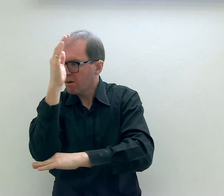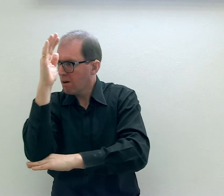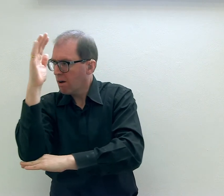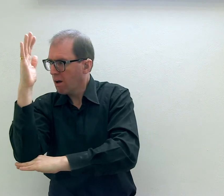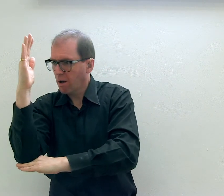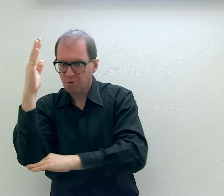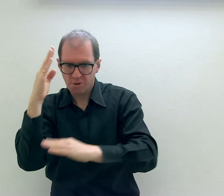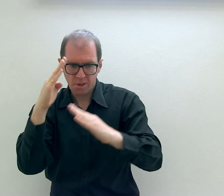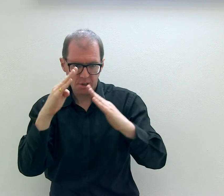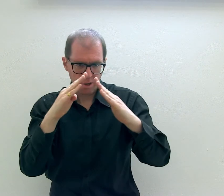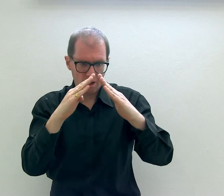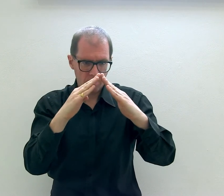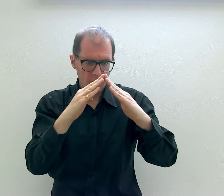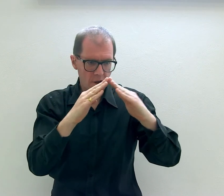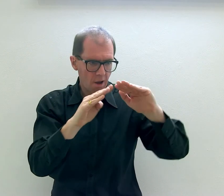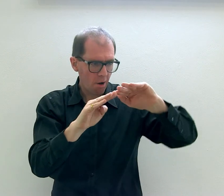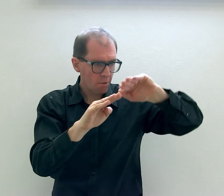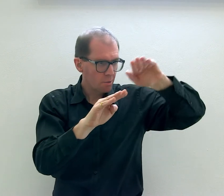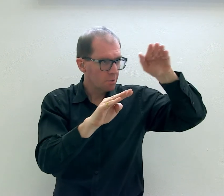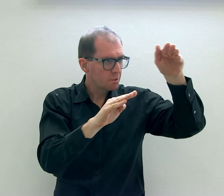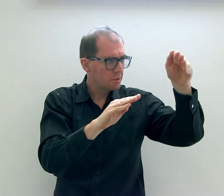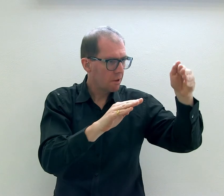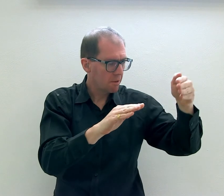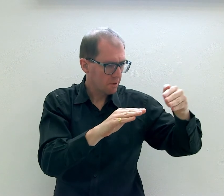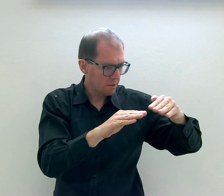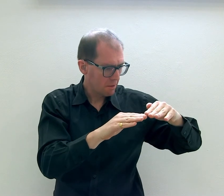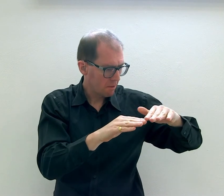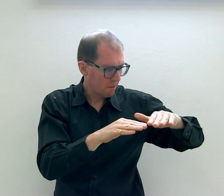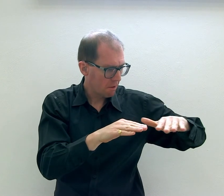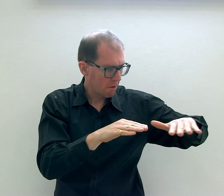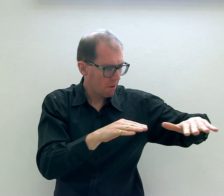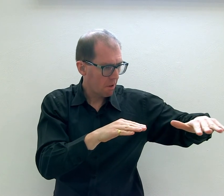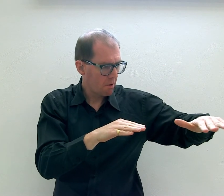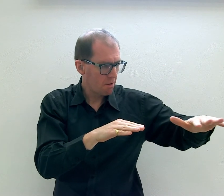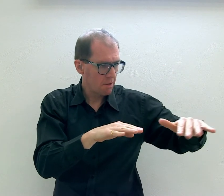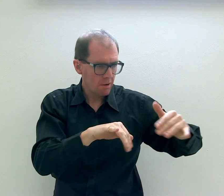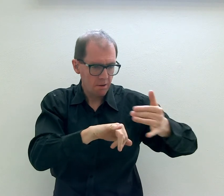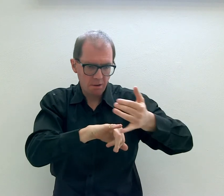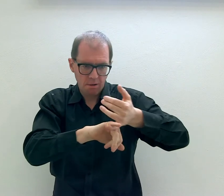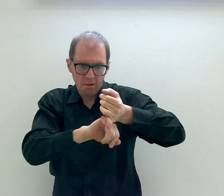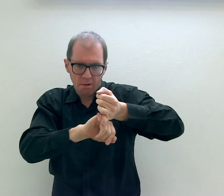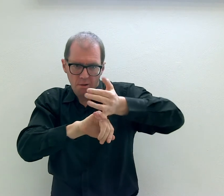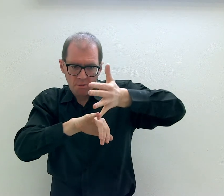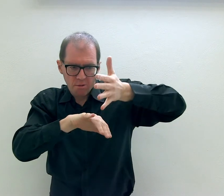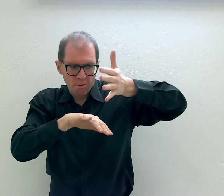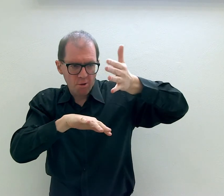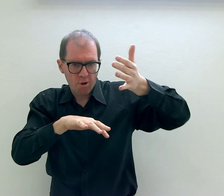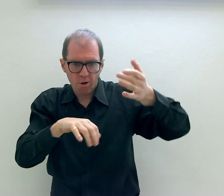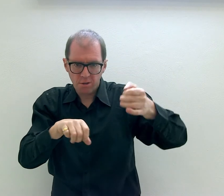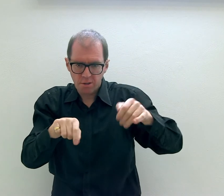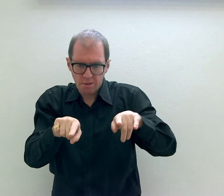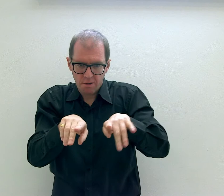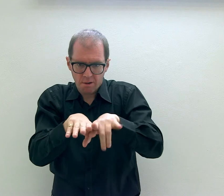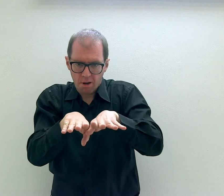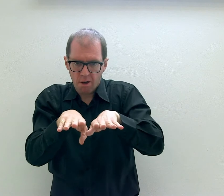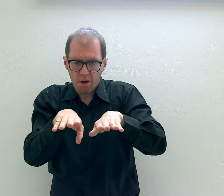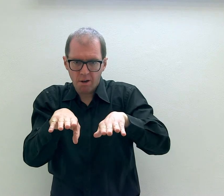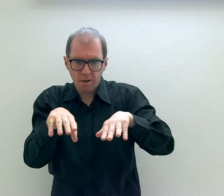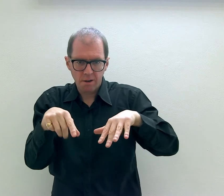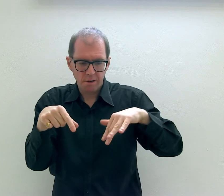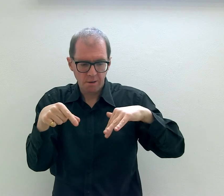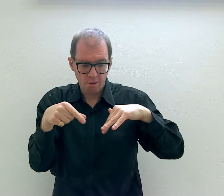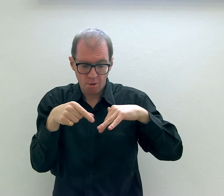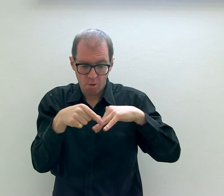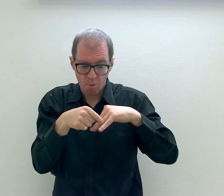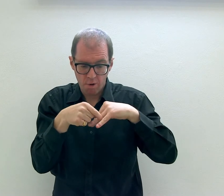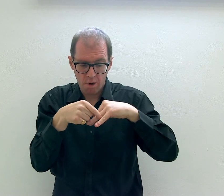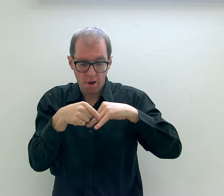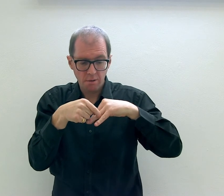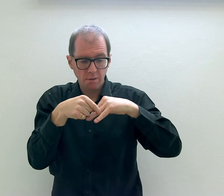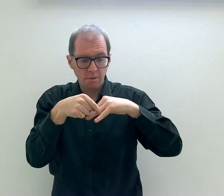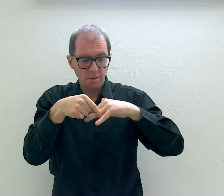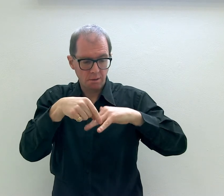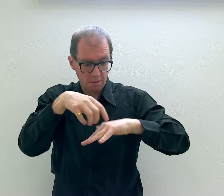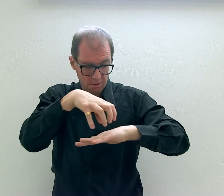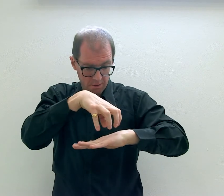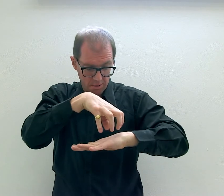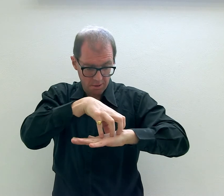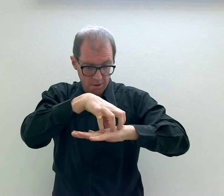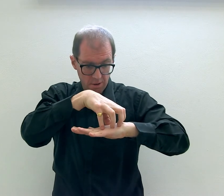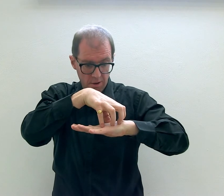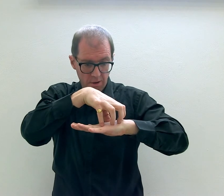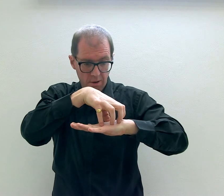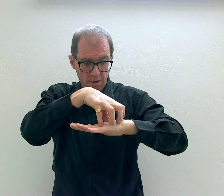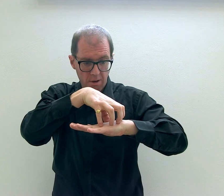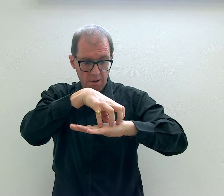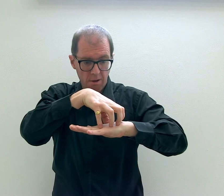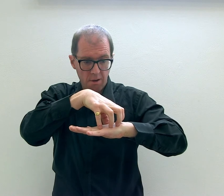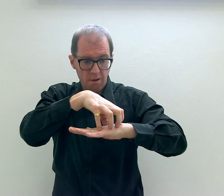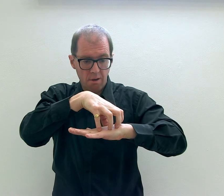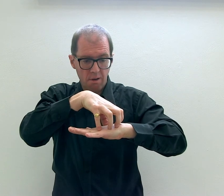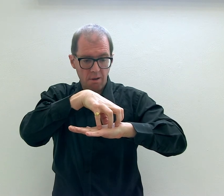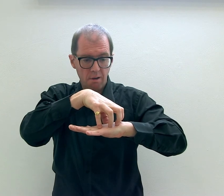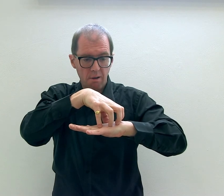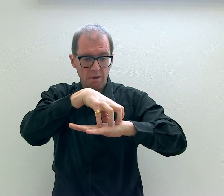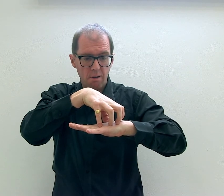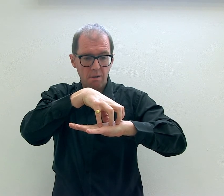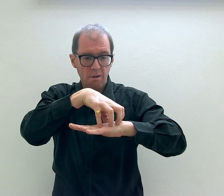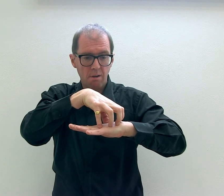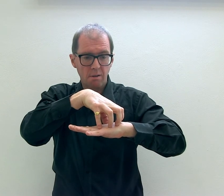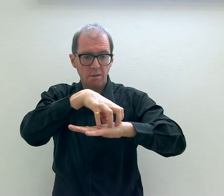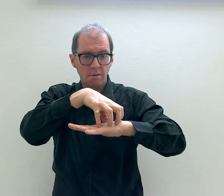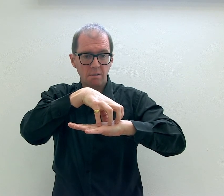And tree and house, and hill and lake, Are frosted like a wedding cake.